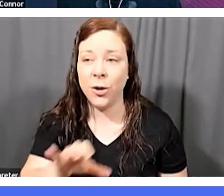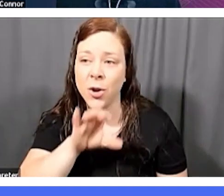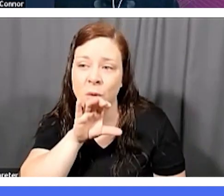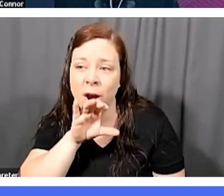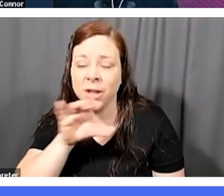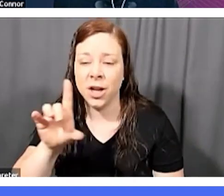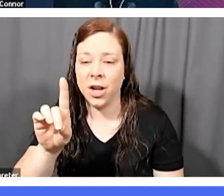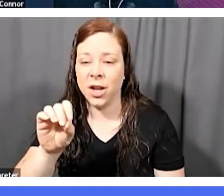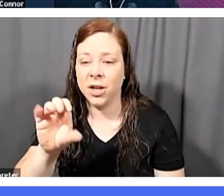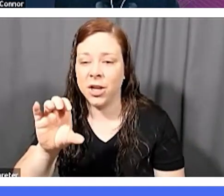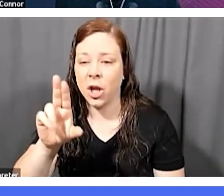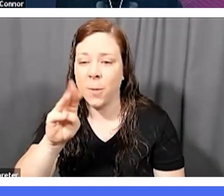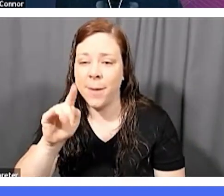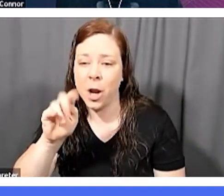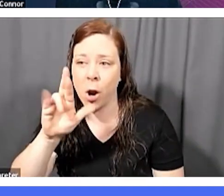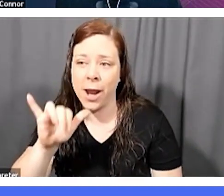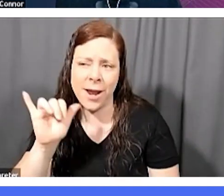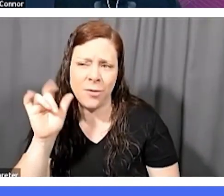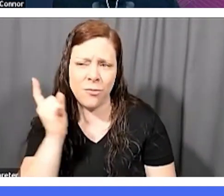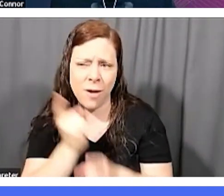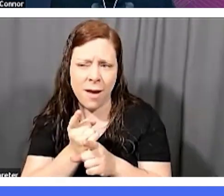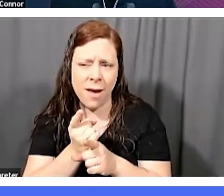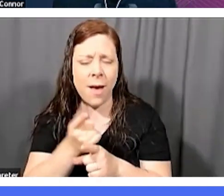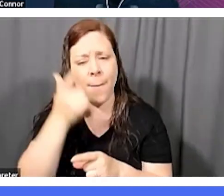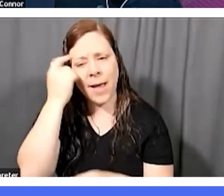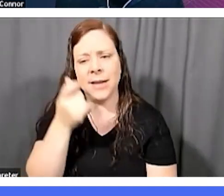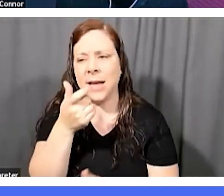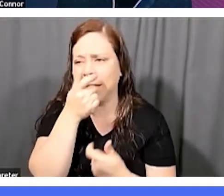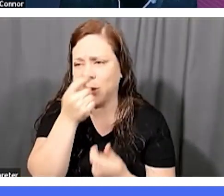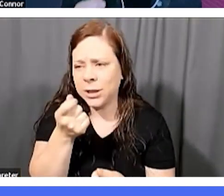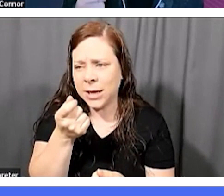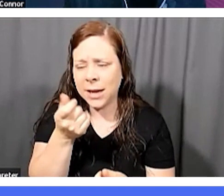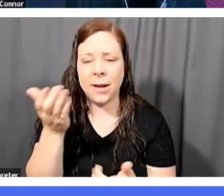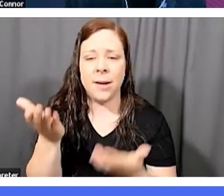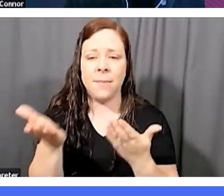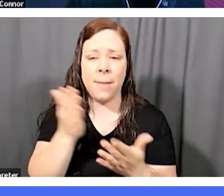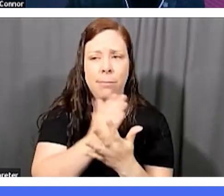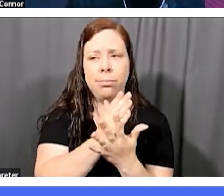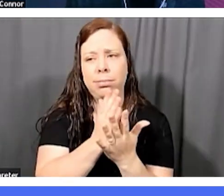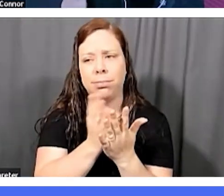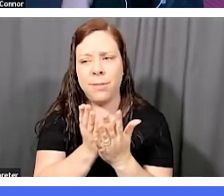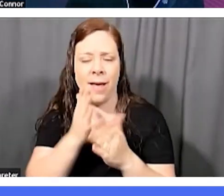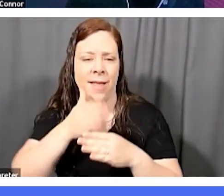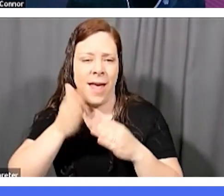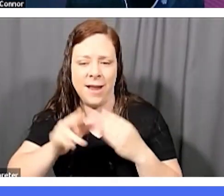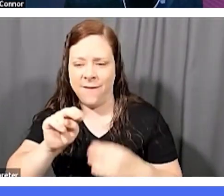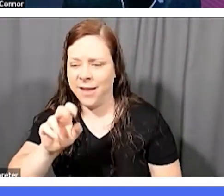Like you watch it because it's interesting and maybe 'cause you reach the end of Netflix, but the point being, we learn